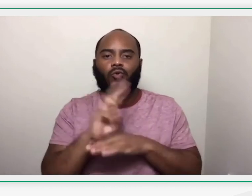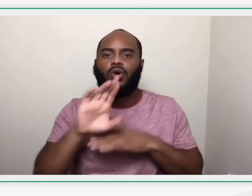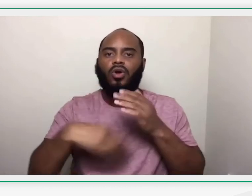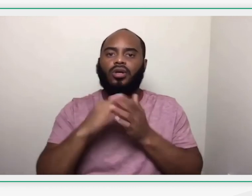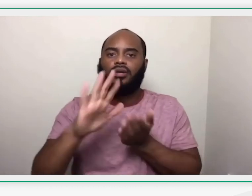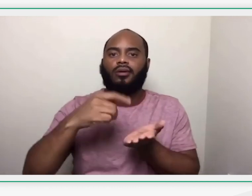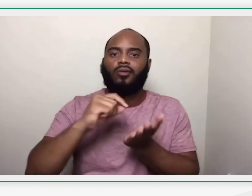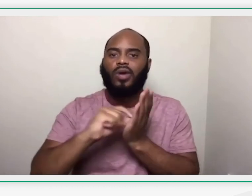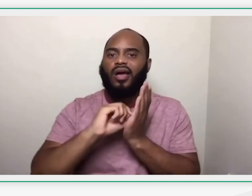Tyler shares tips on write-offs.